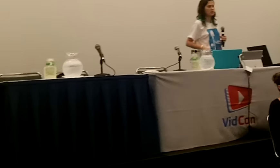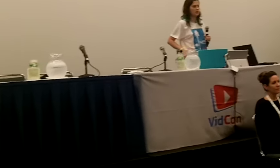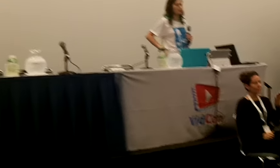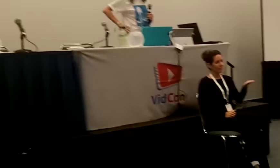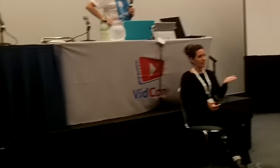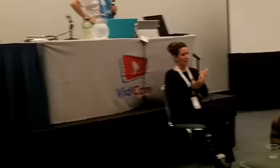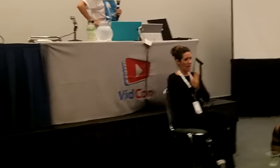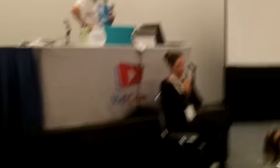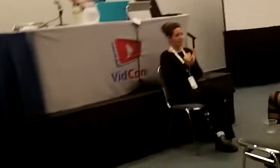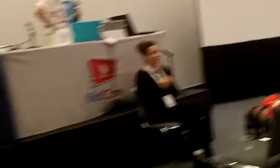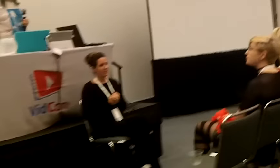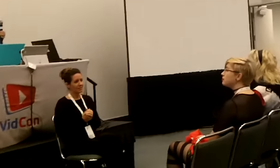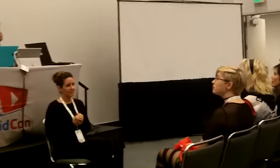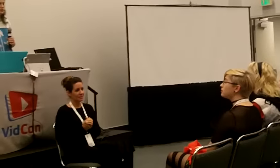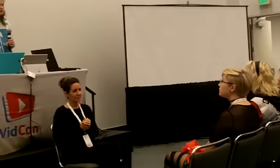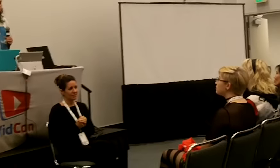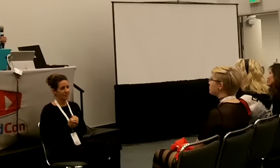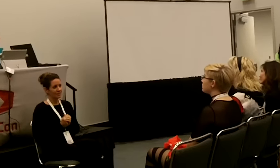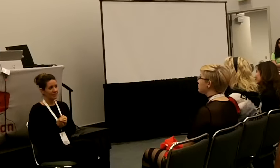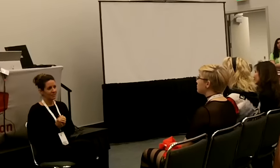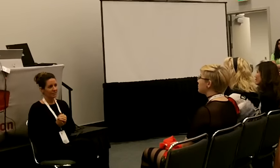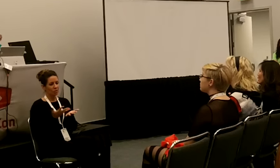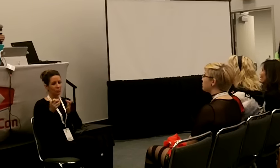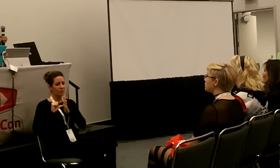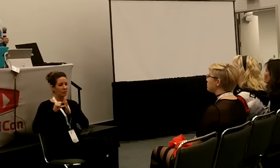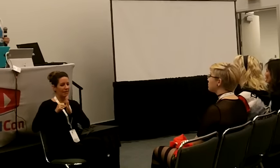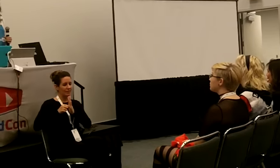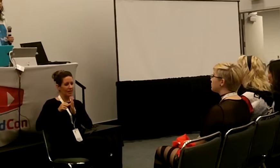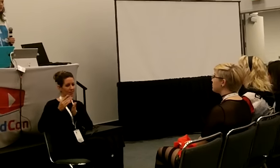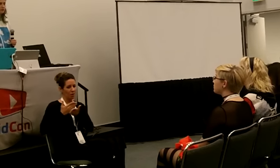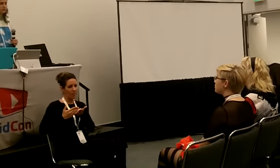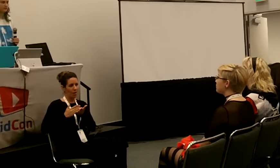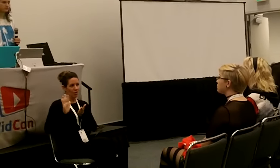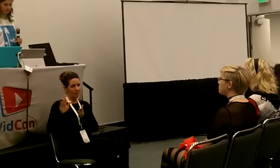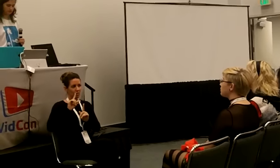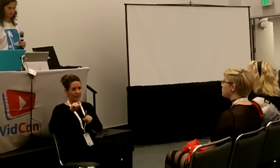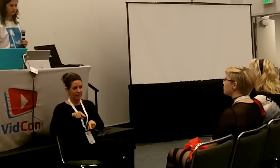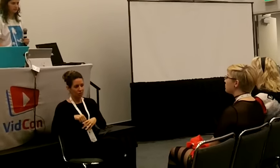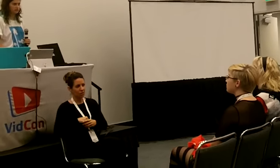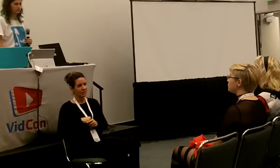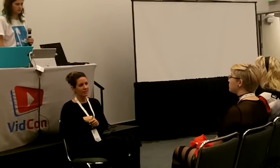So, just to underscore a part of your answer to that question,